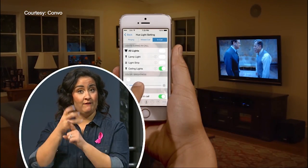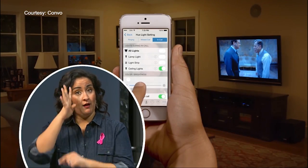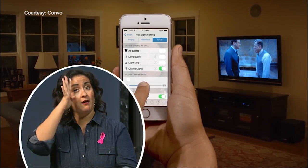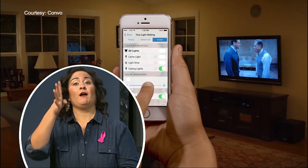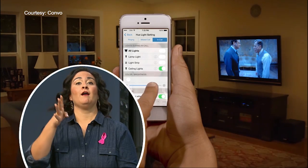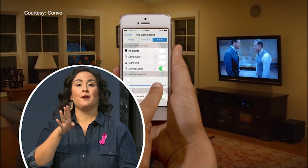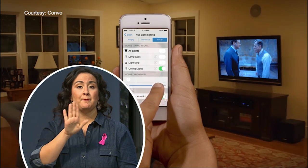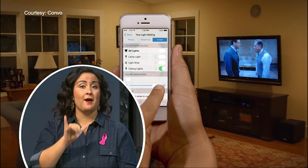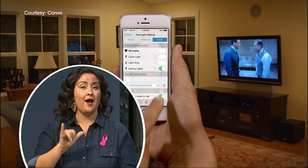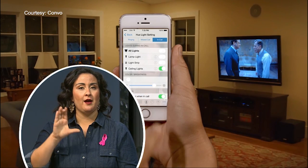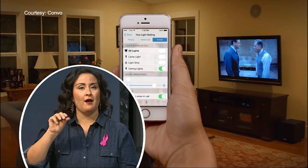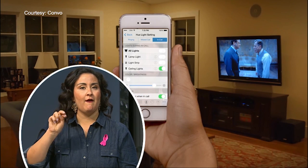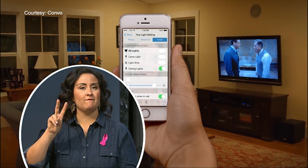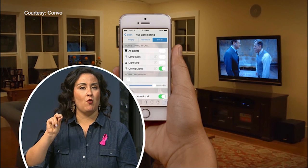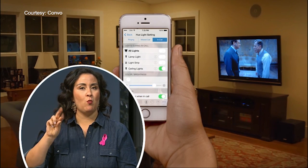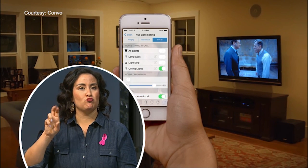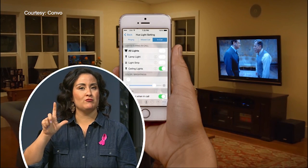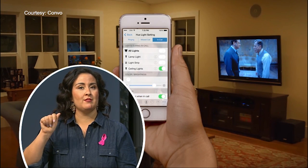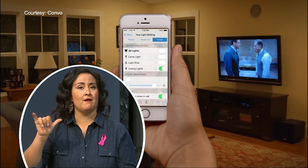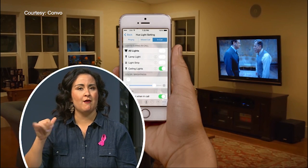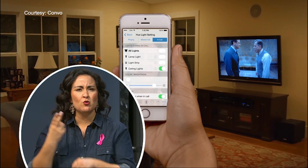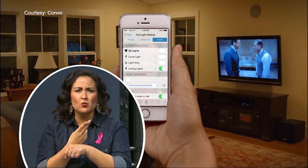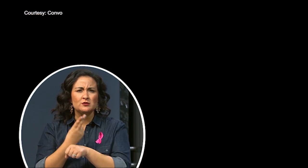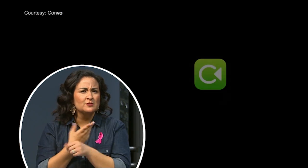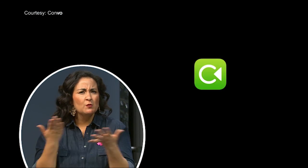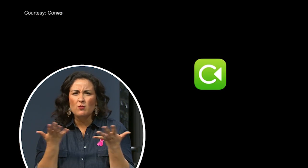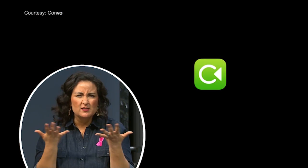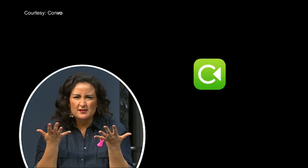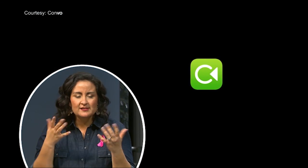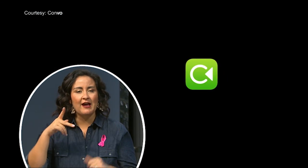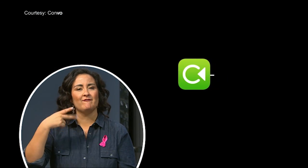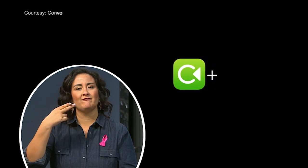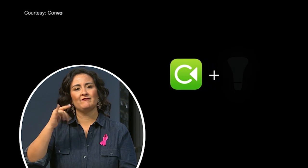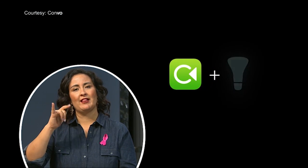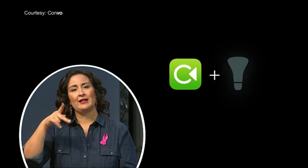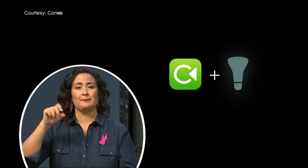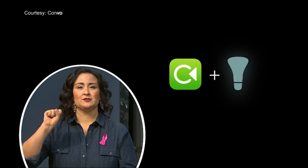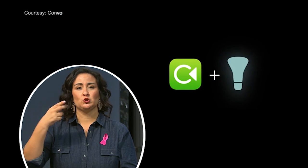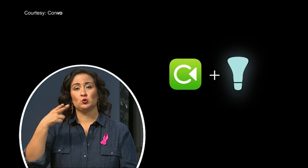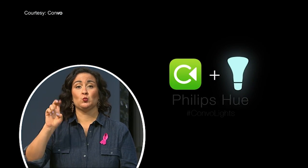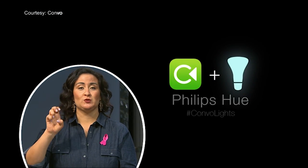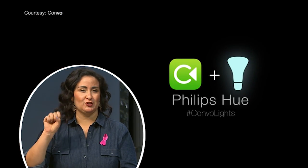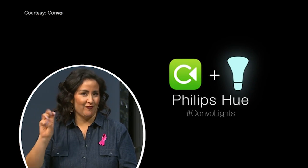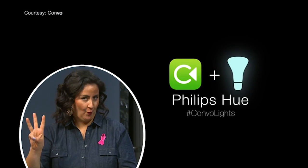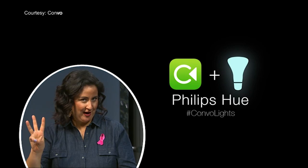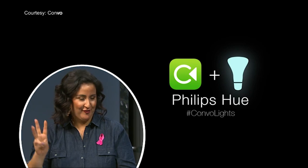The feature was created by Convo Relay and they used Phillips Hue software.